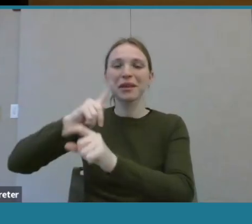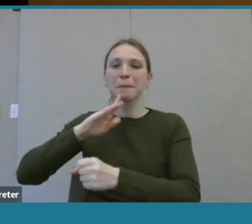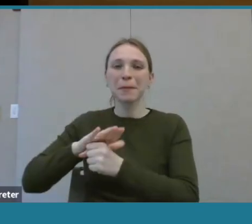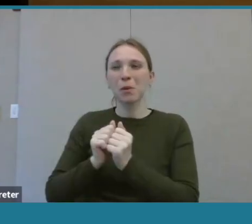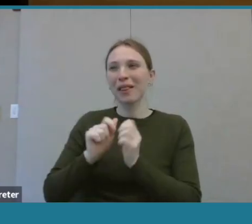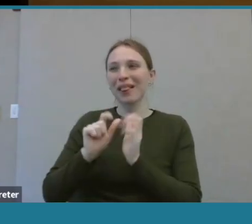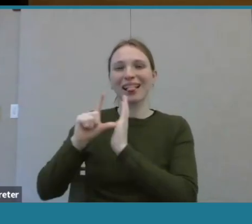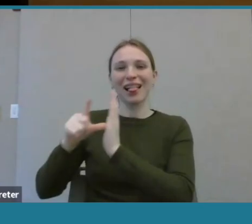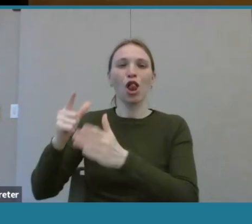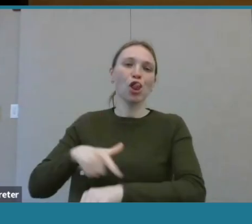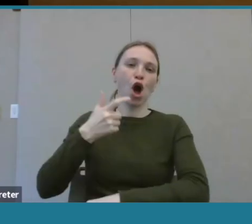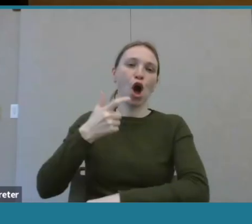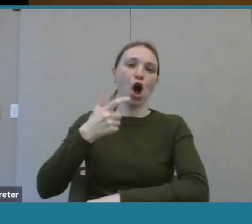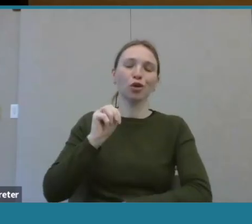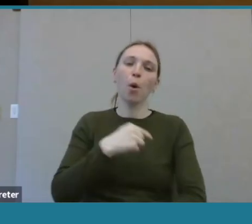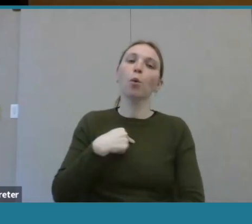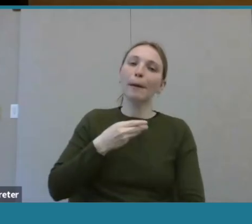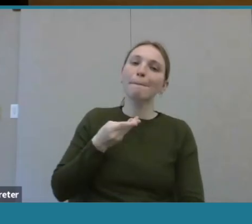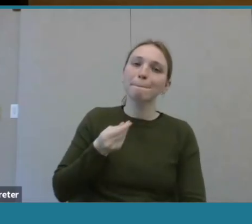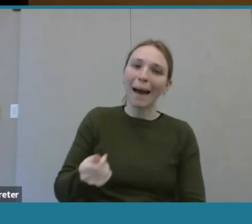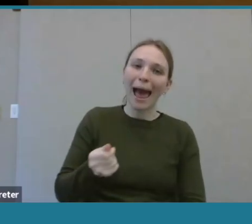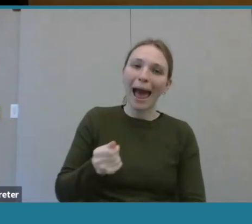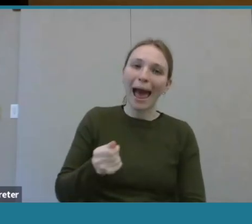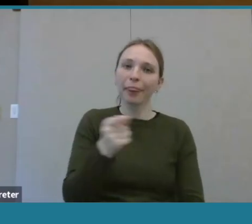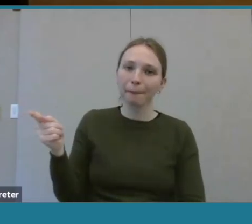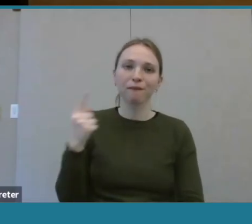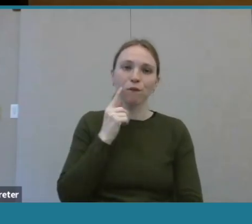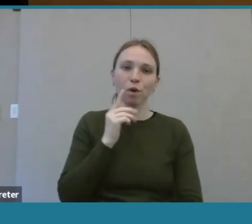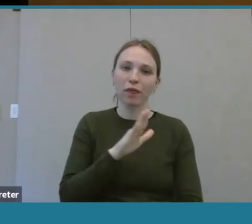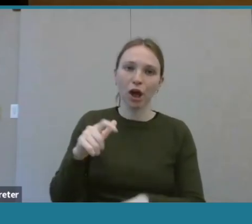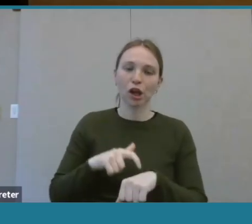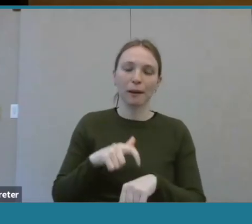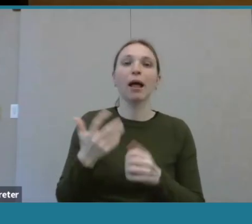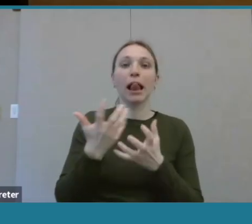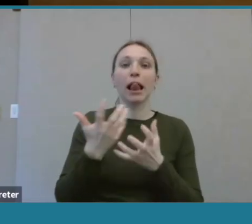So those were paid time and people spent a lot of time with zoo staff working on that.